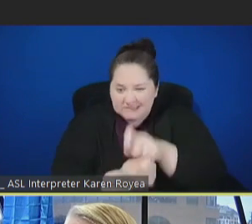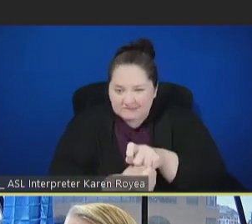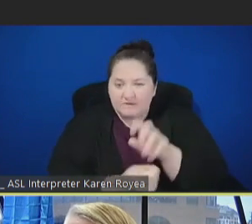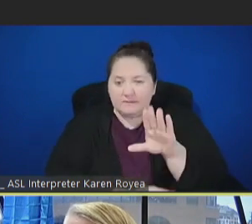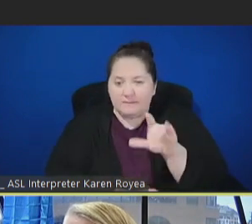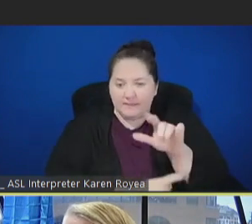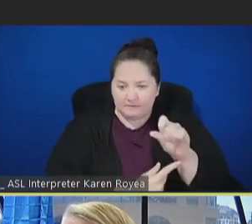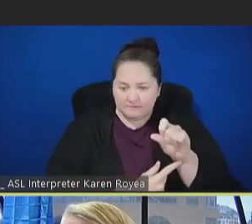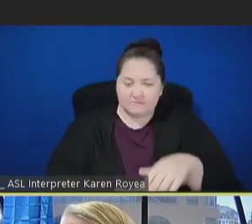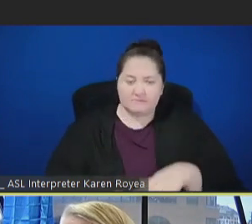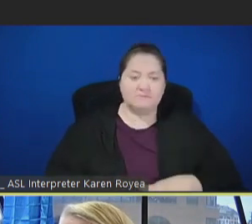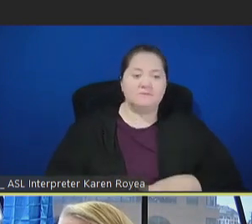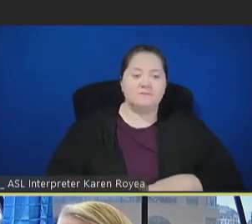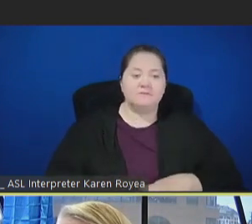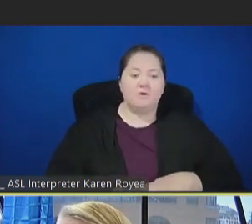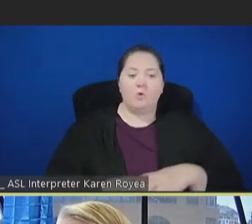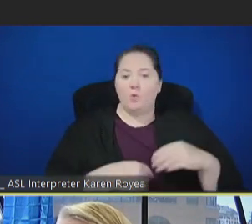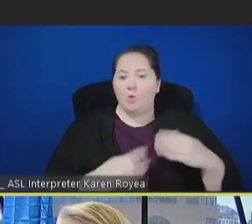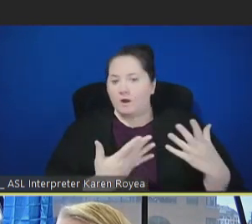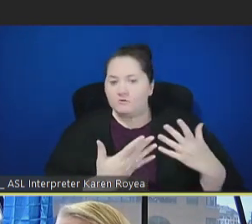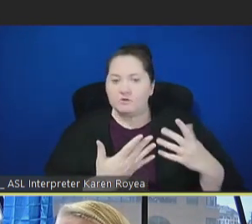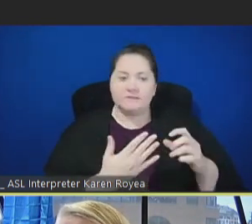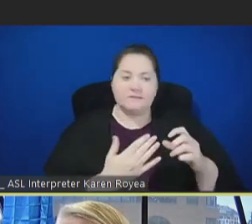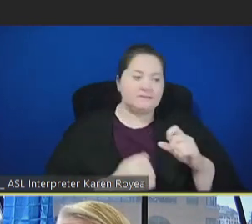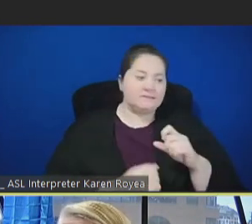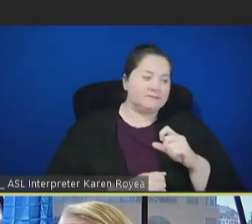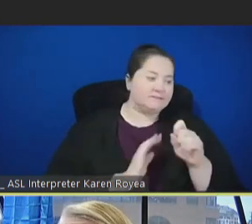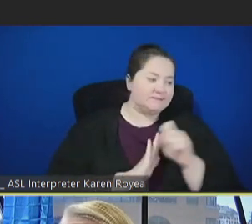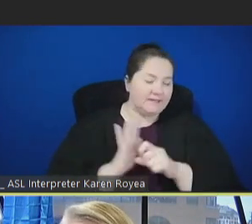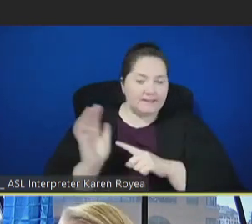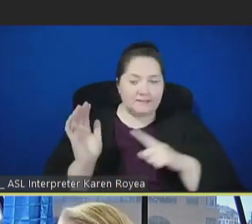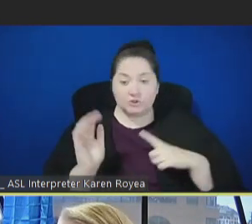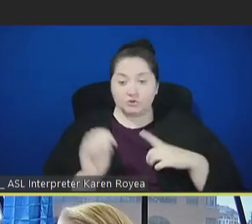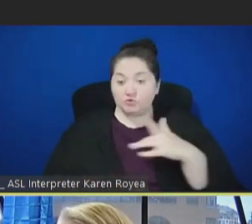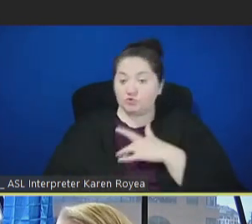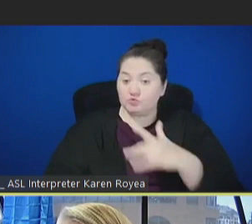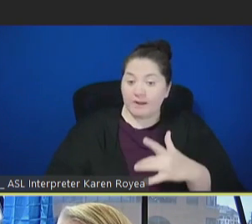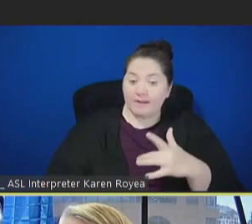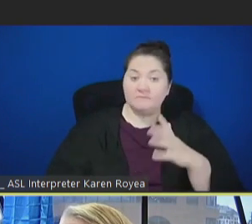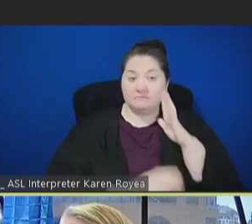The webinar offered insights on state legislative trends, what to expect in 2024,